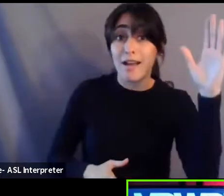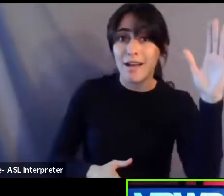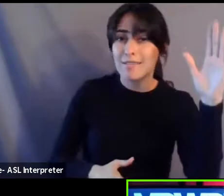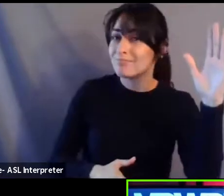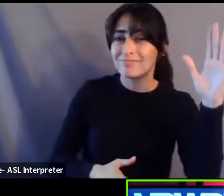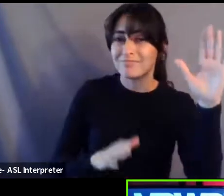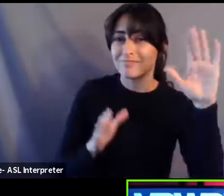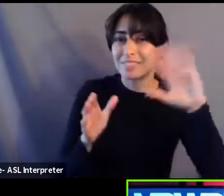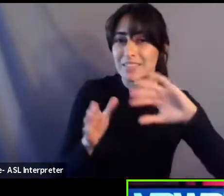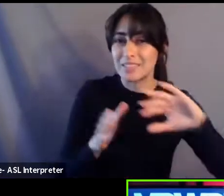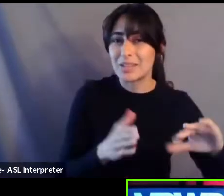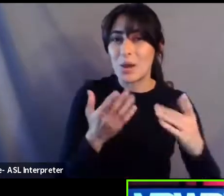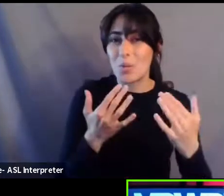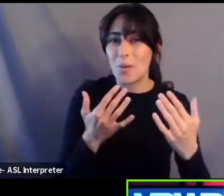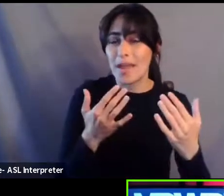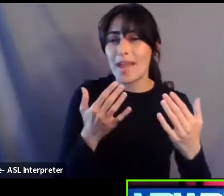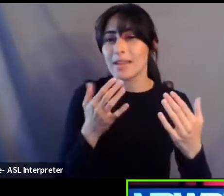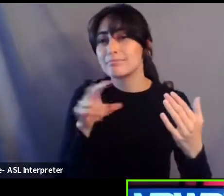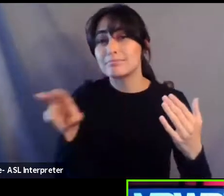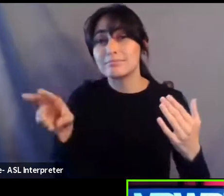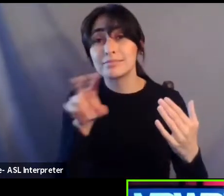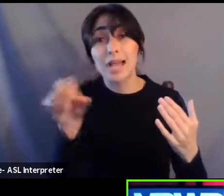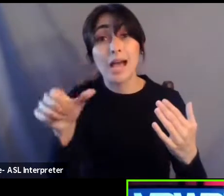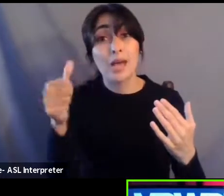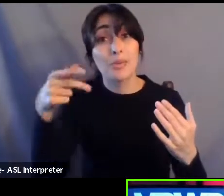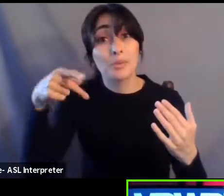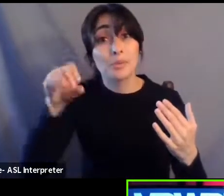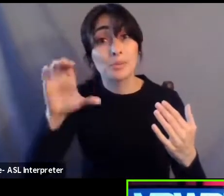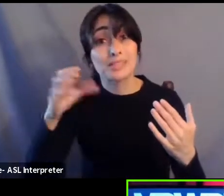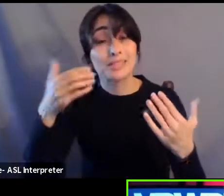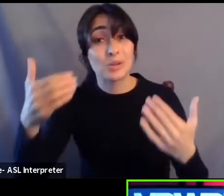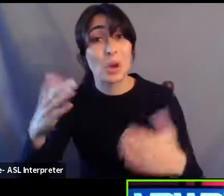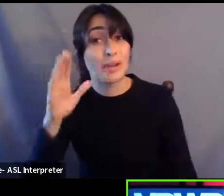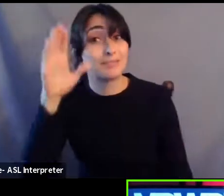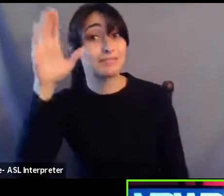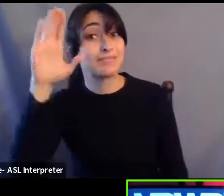wait for somebody who raises their hand and then pick them. You know, you have to be able to give